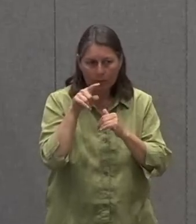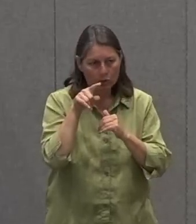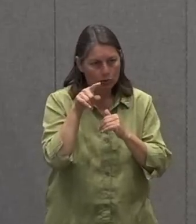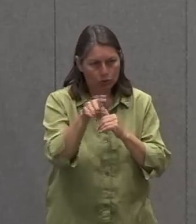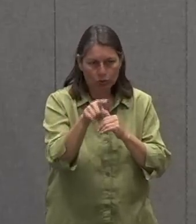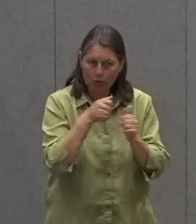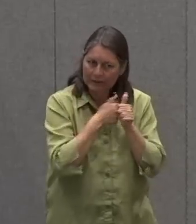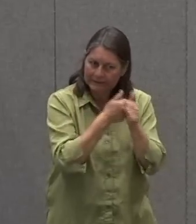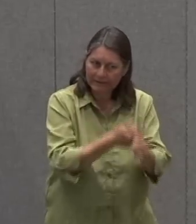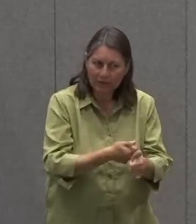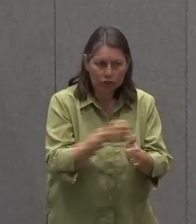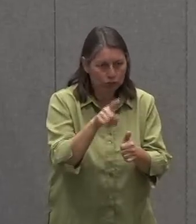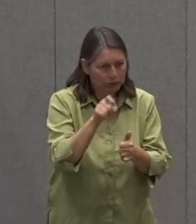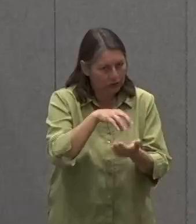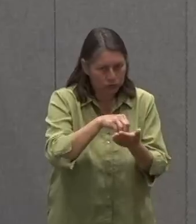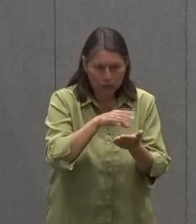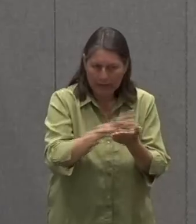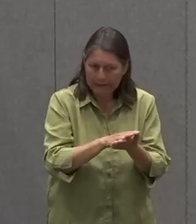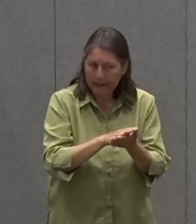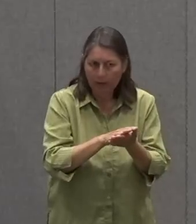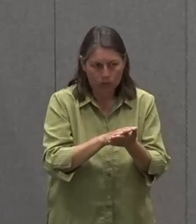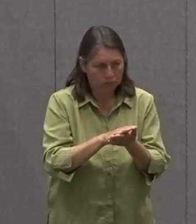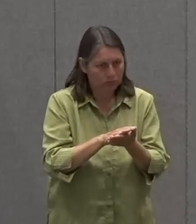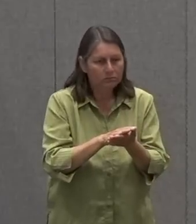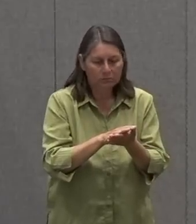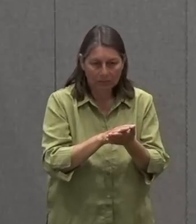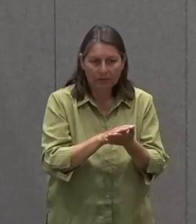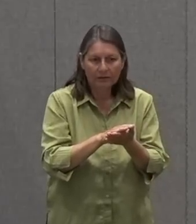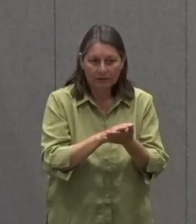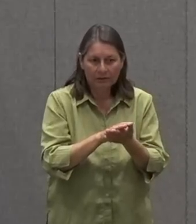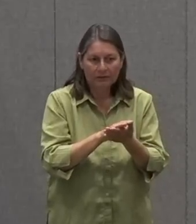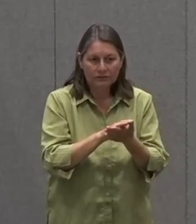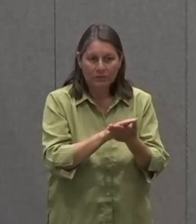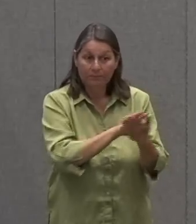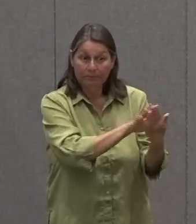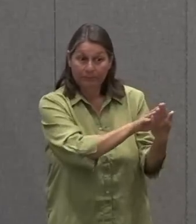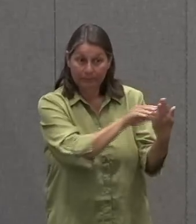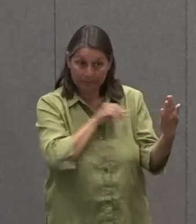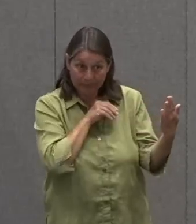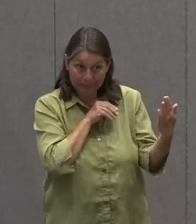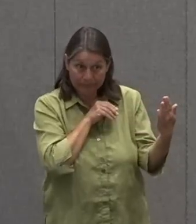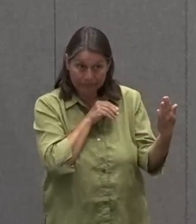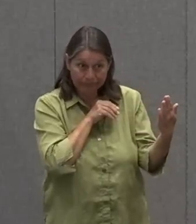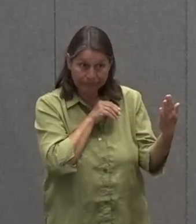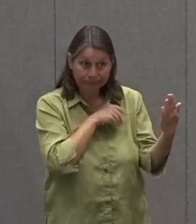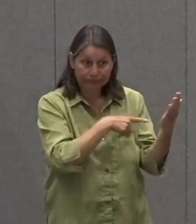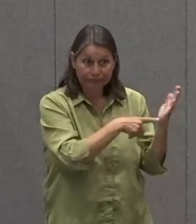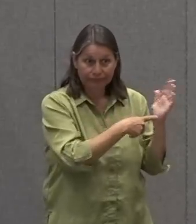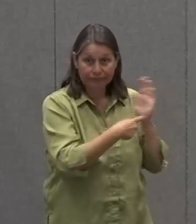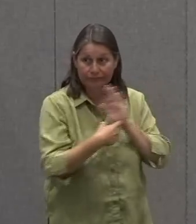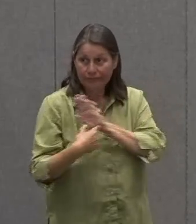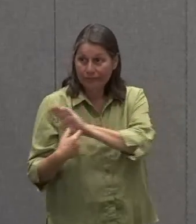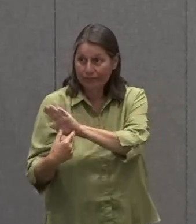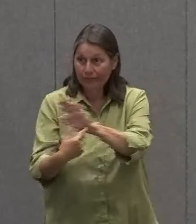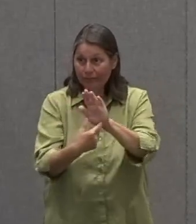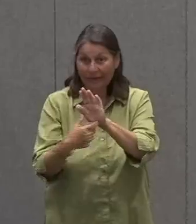you should be writing it down as well. So go ahead and keep track. Have a family member answer this,